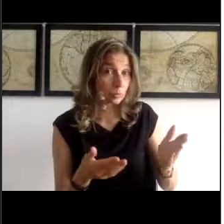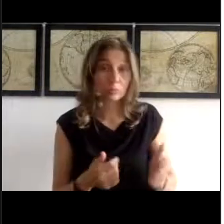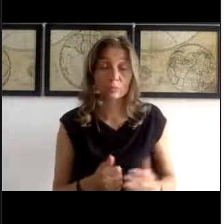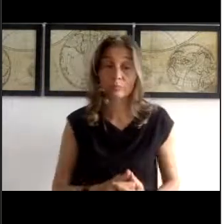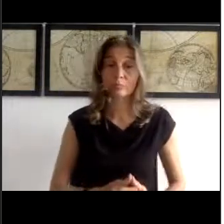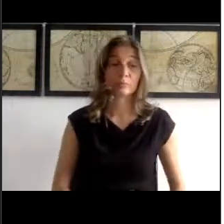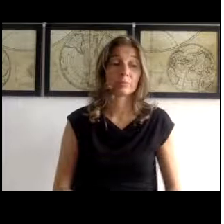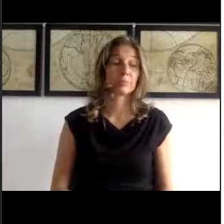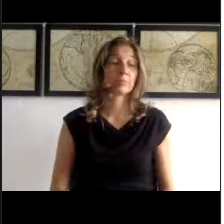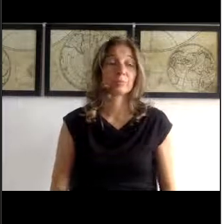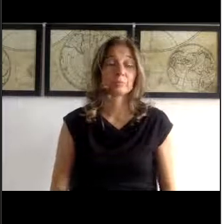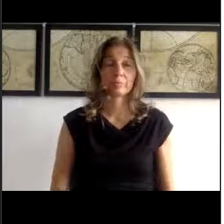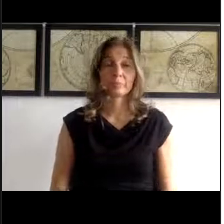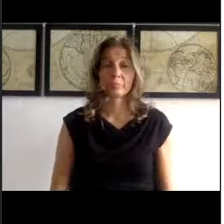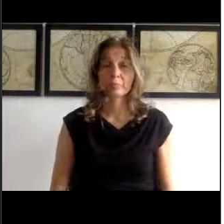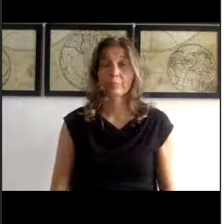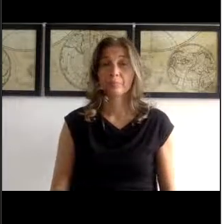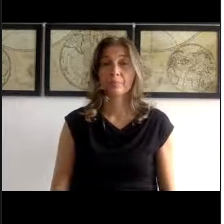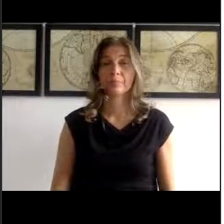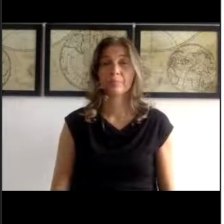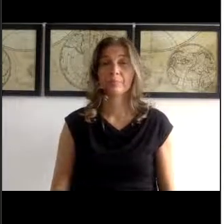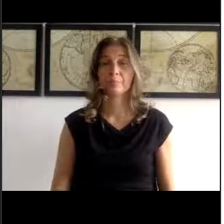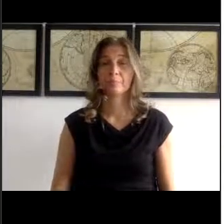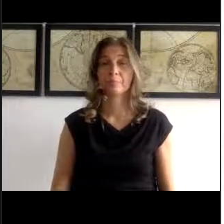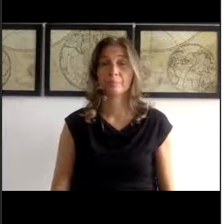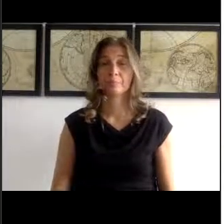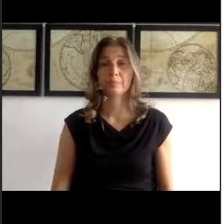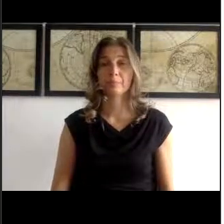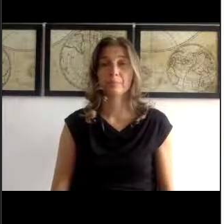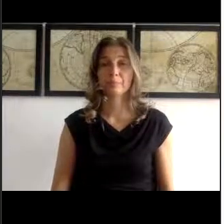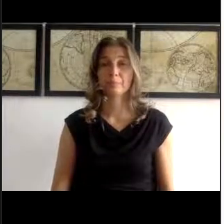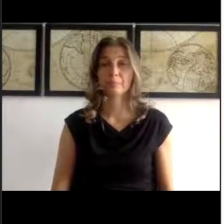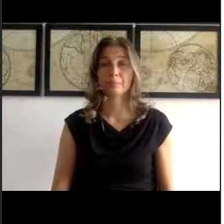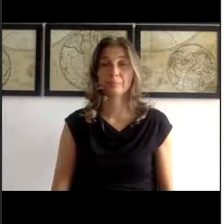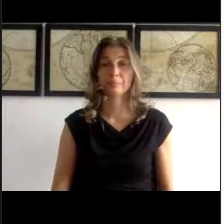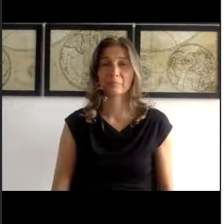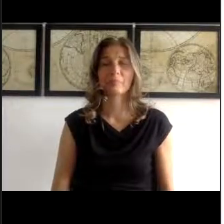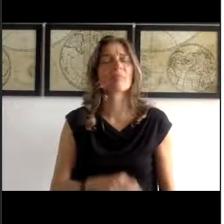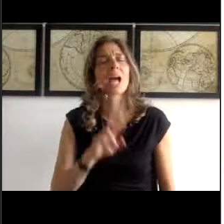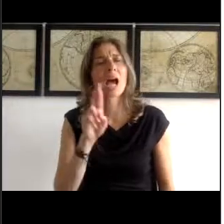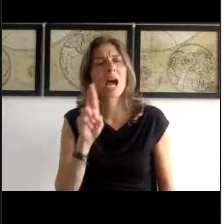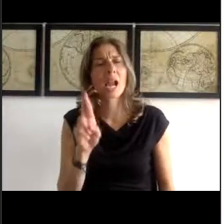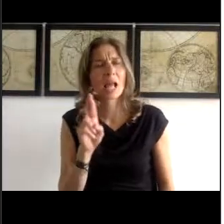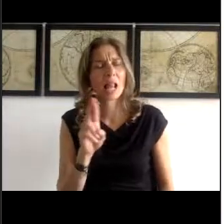I was always interested in taking part in this programme.